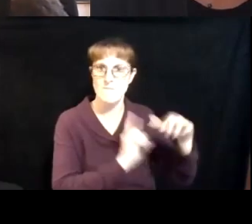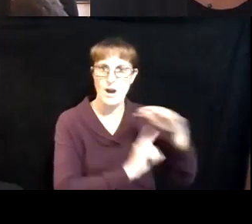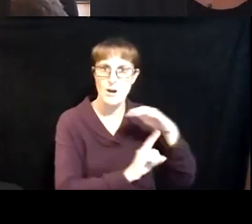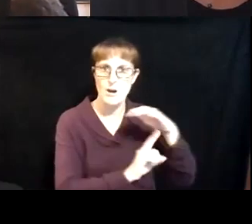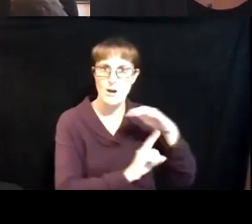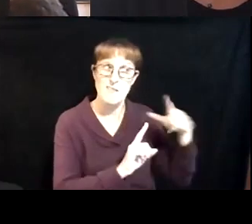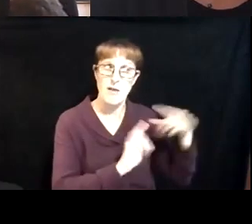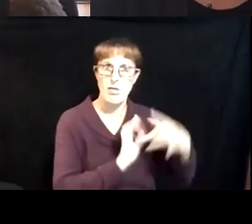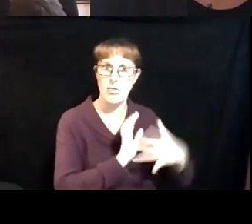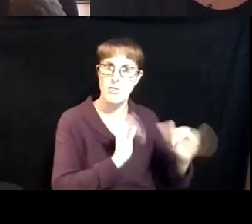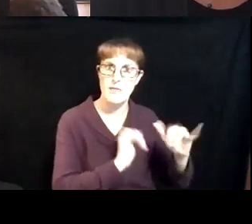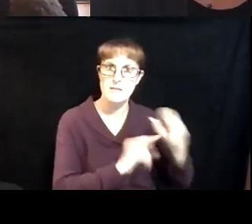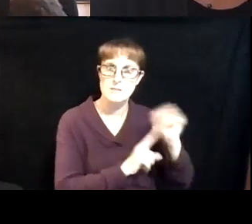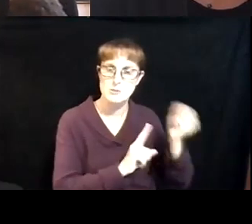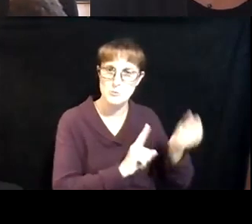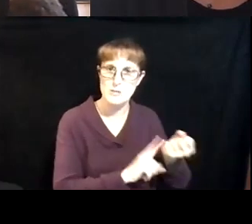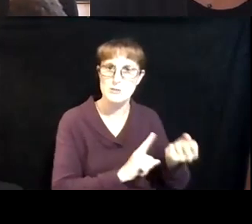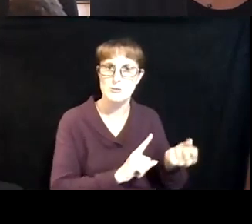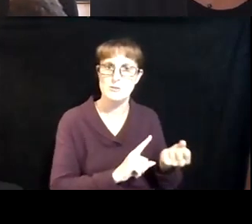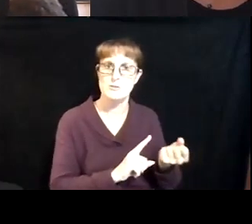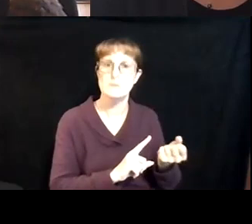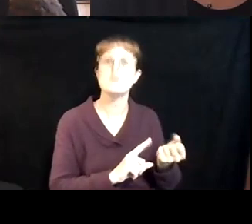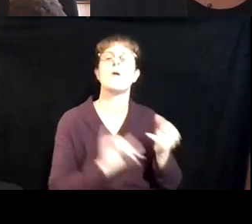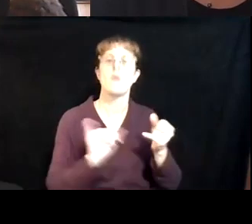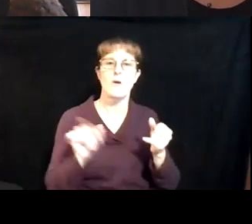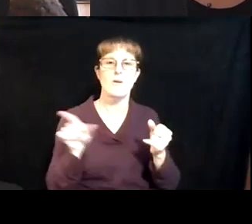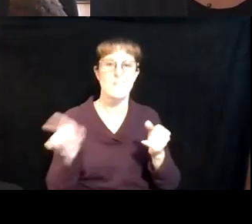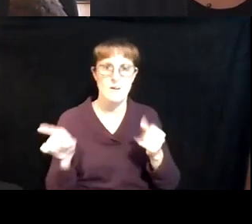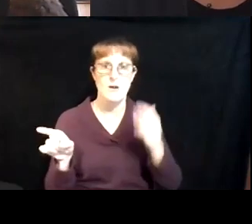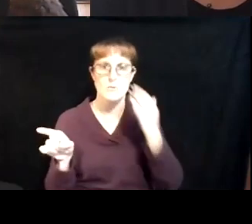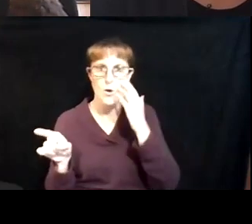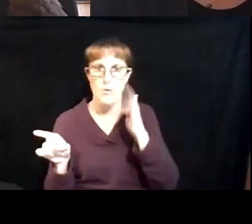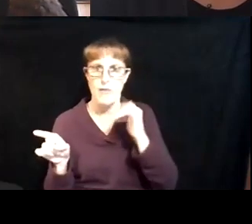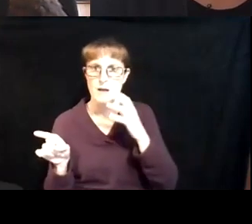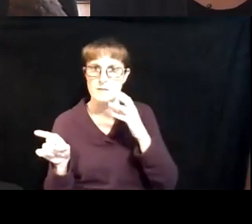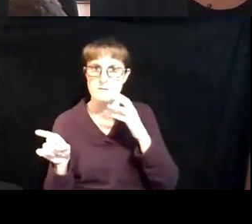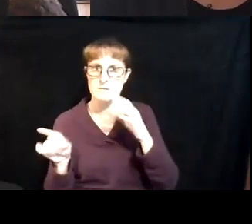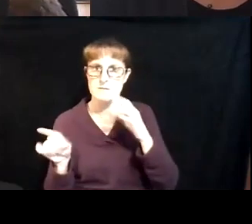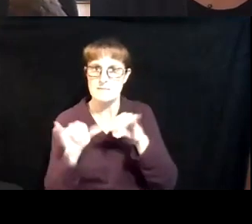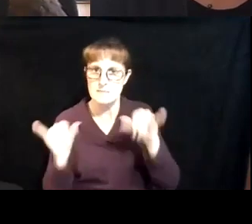It's also important for us to think about ethics and